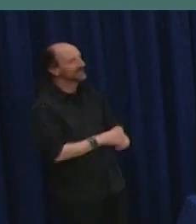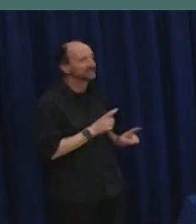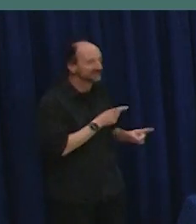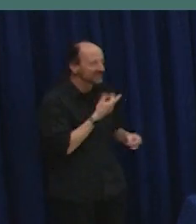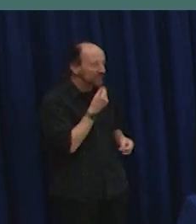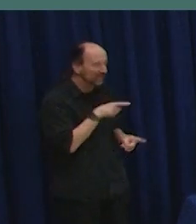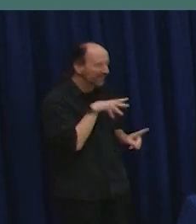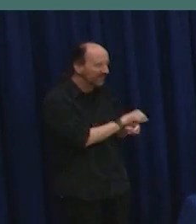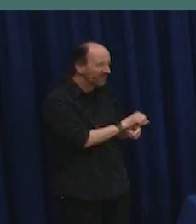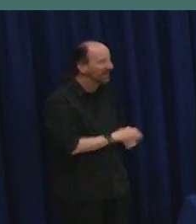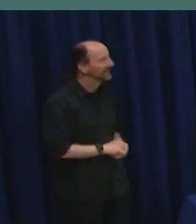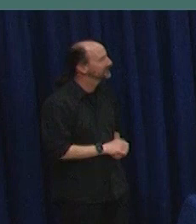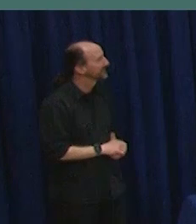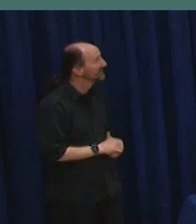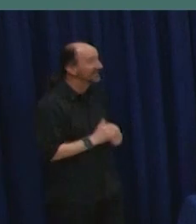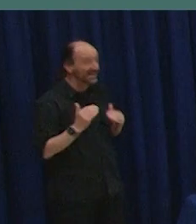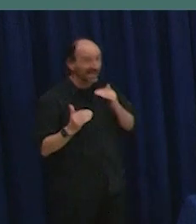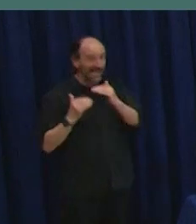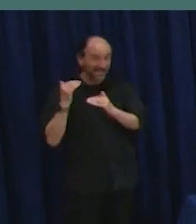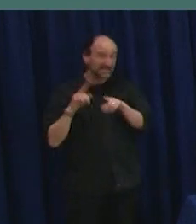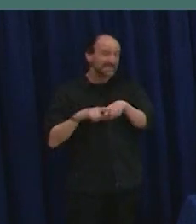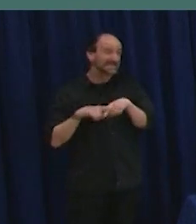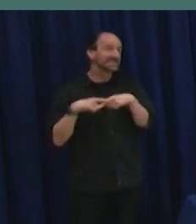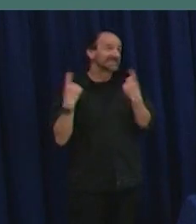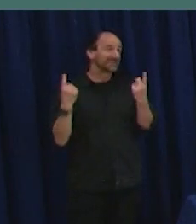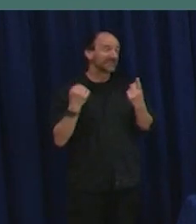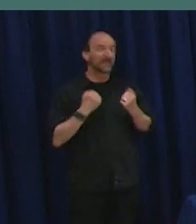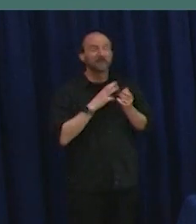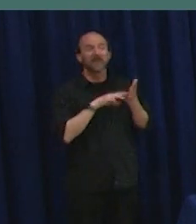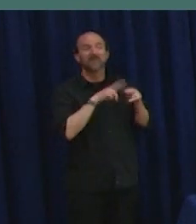adults okay, I mean my parents live the other side of the country, I didn't want them to come to my